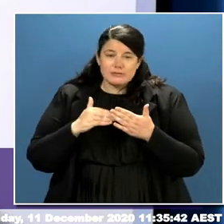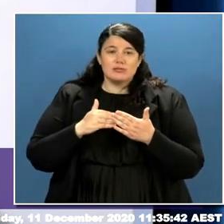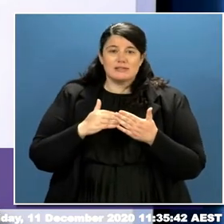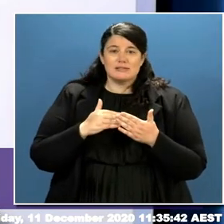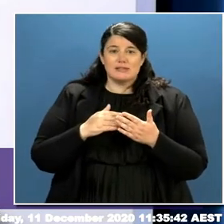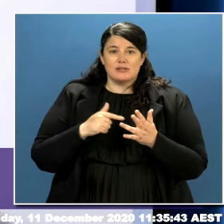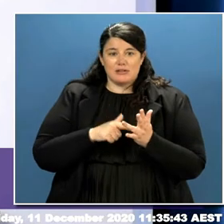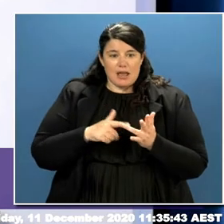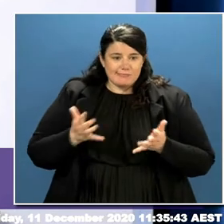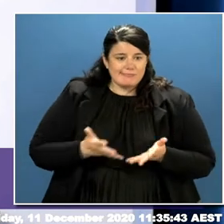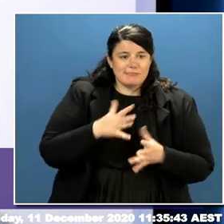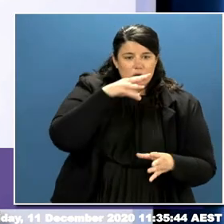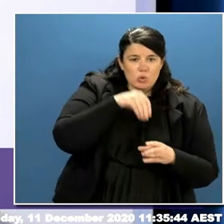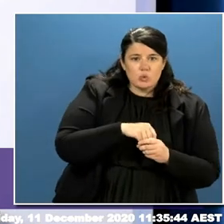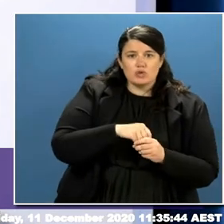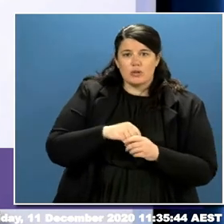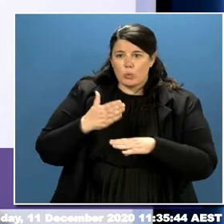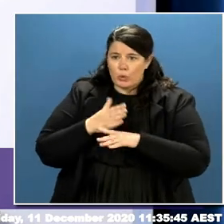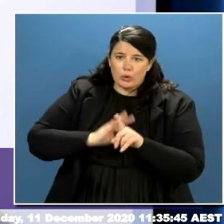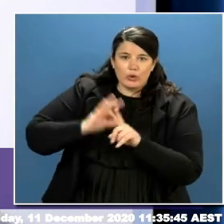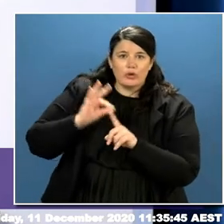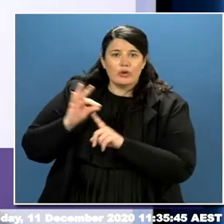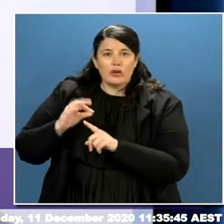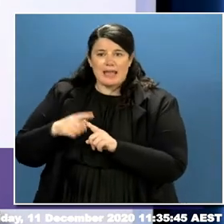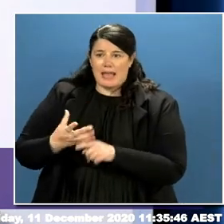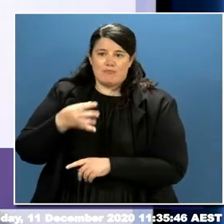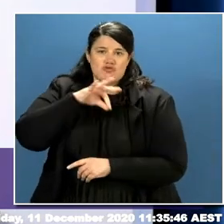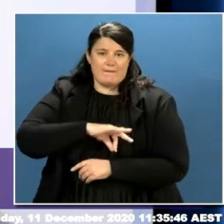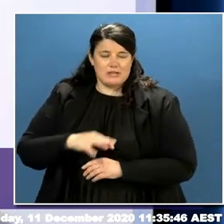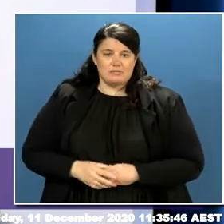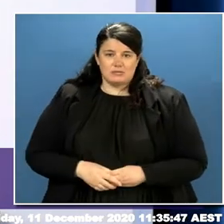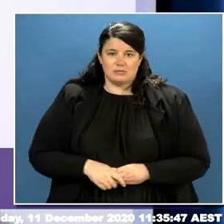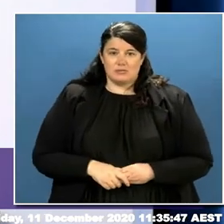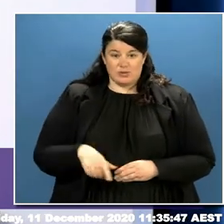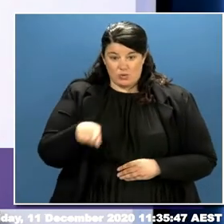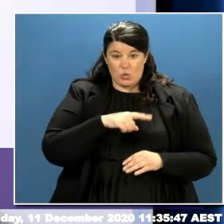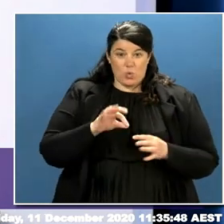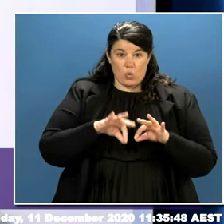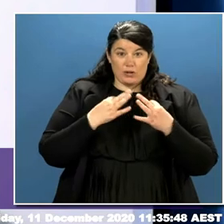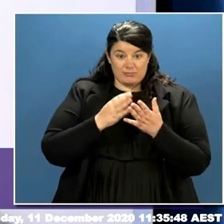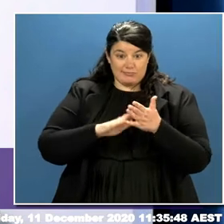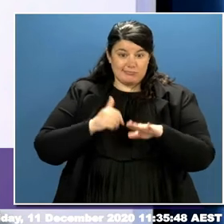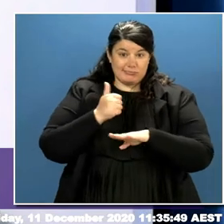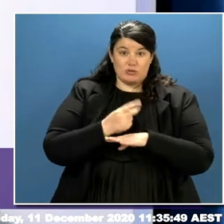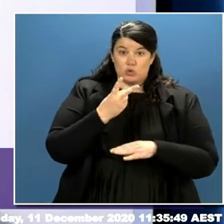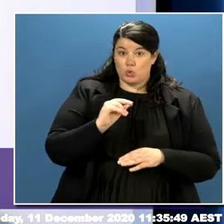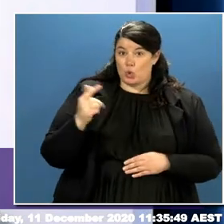inclusion, productivity and profitability'." So this is an organisation founded in 2017.